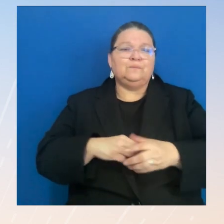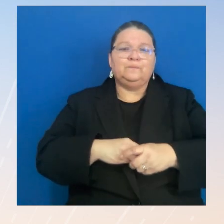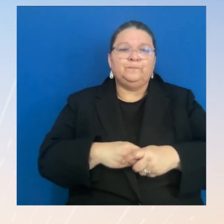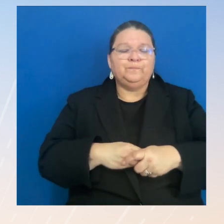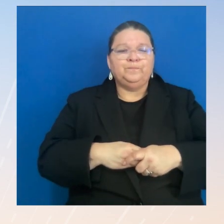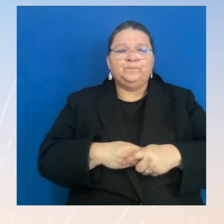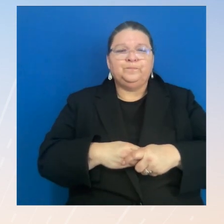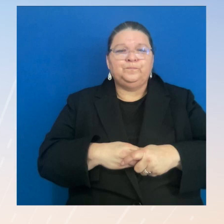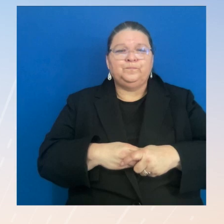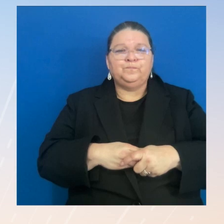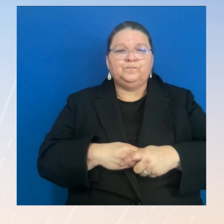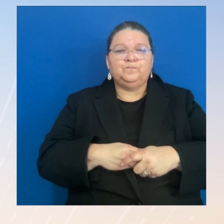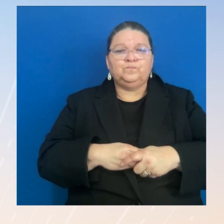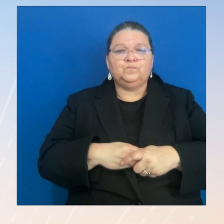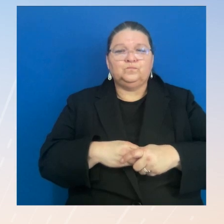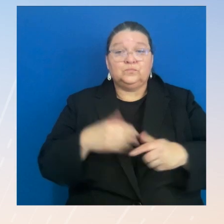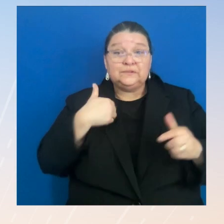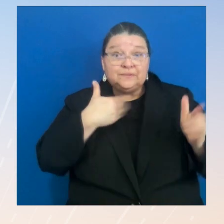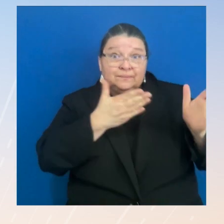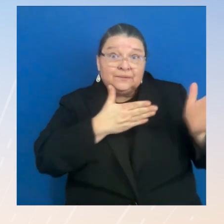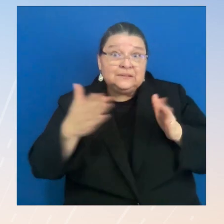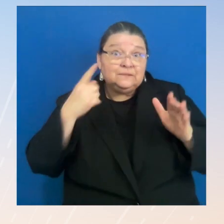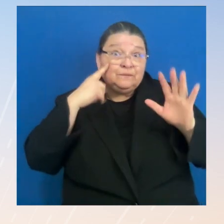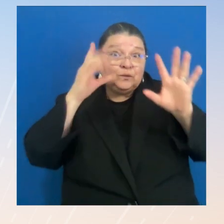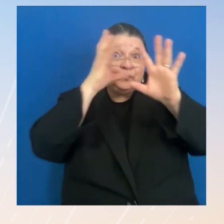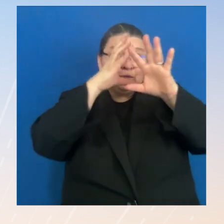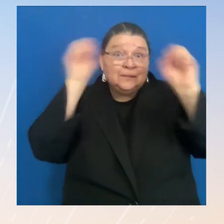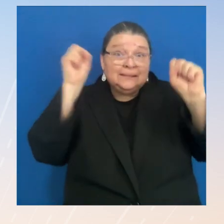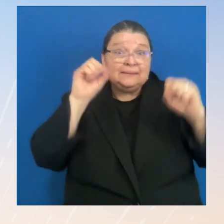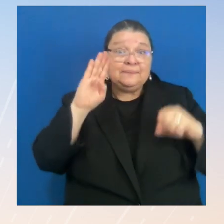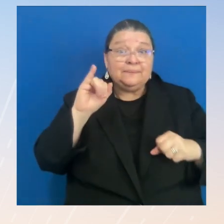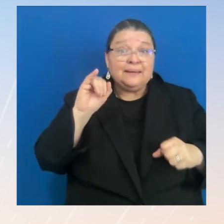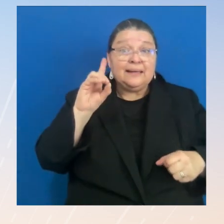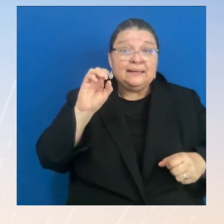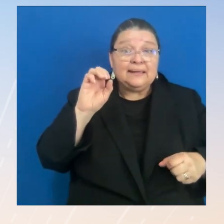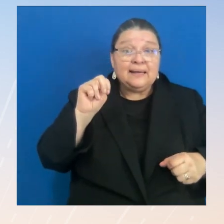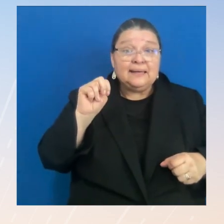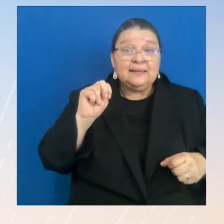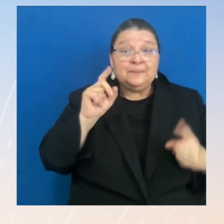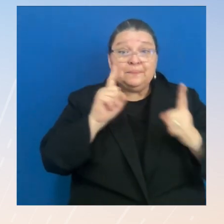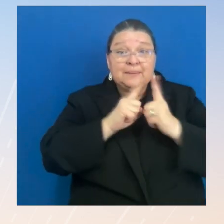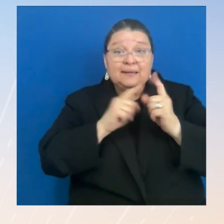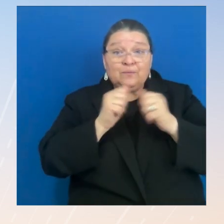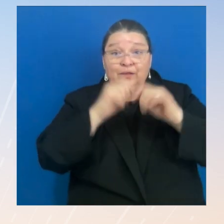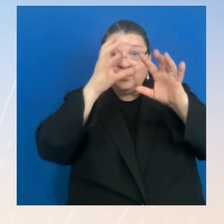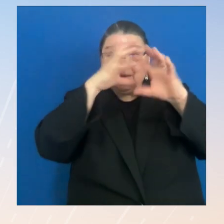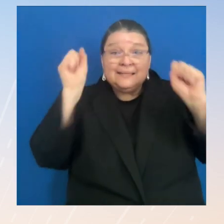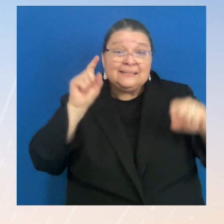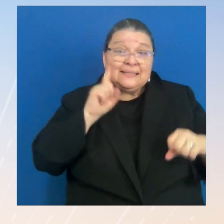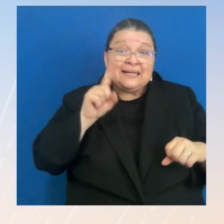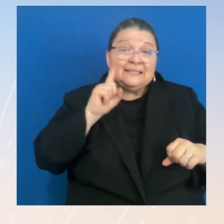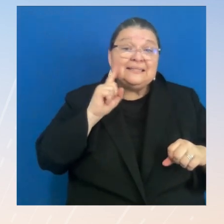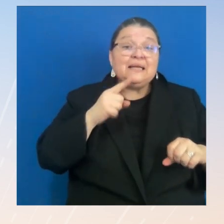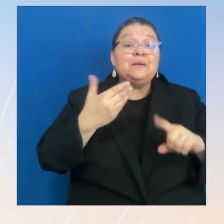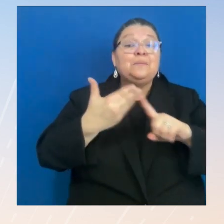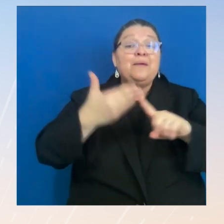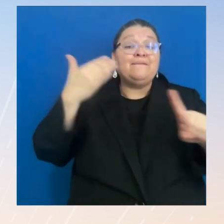before he delivers those remarks tomorrow to Congress? Ms. Psaki: I'm happy to check. I'm not -- there's not a call currently on the schedule. He just spoke with him last Friday.